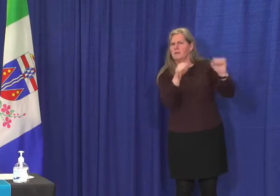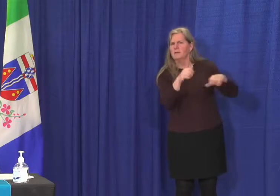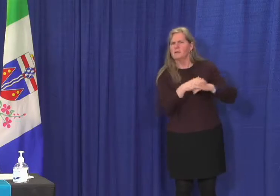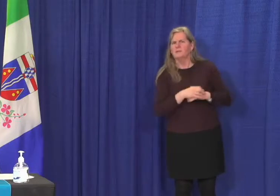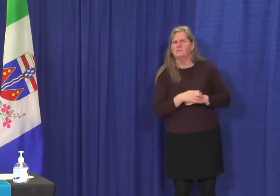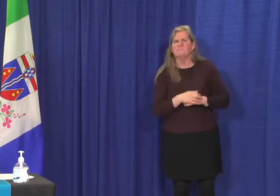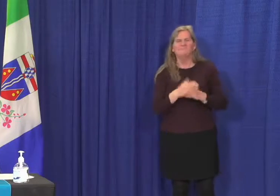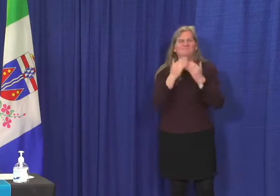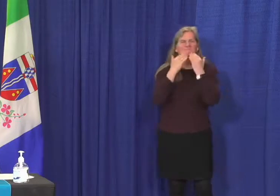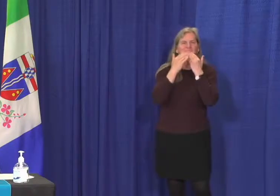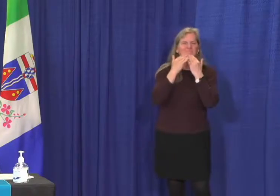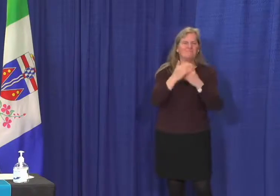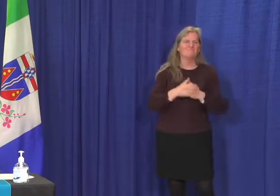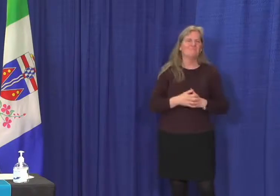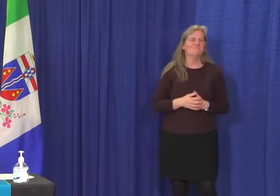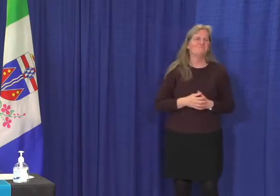I will now hand things over to